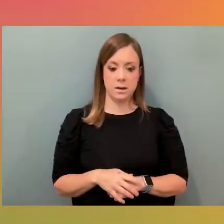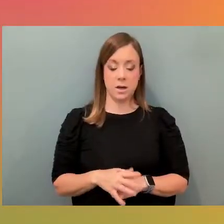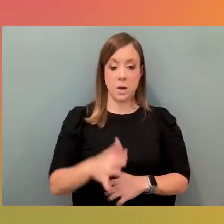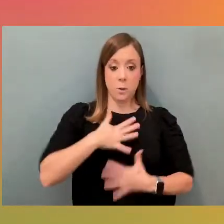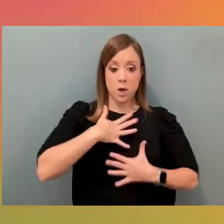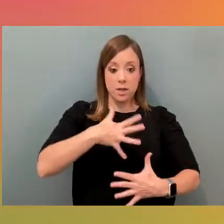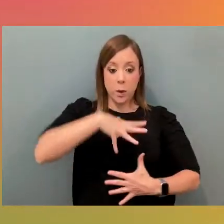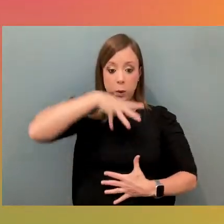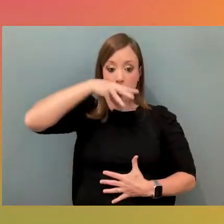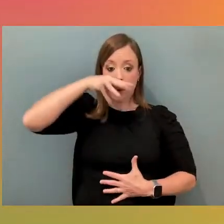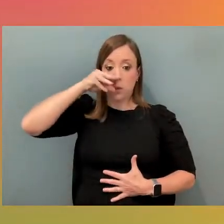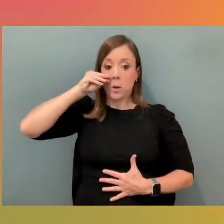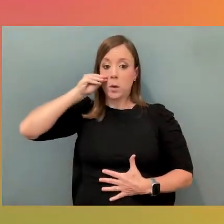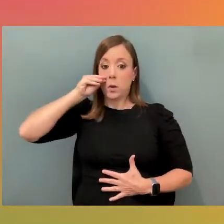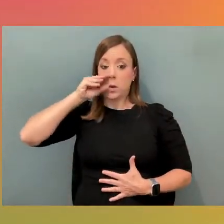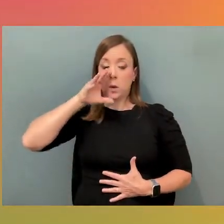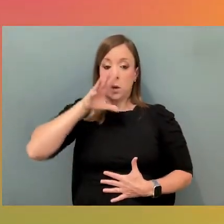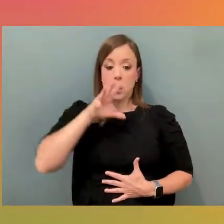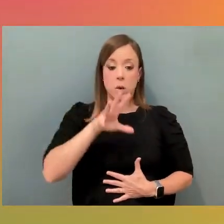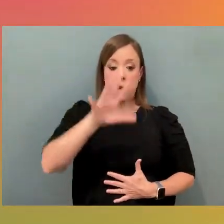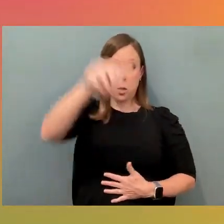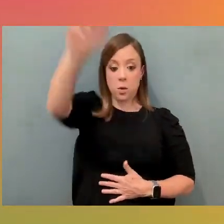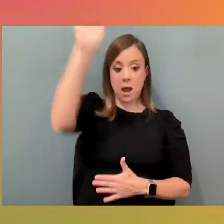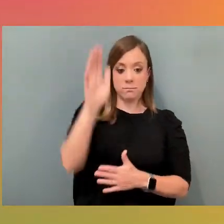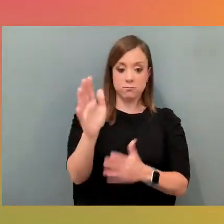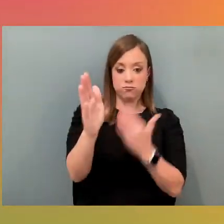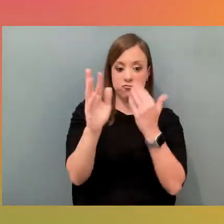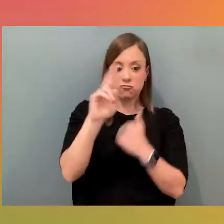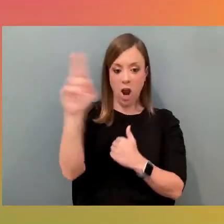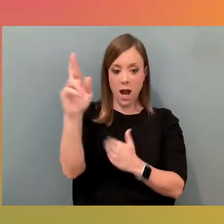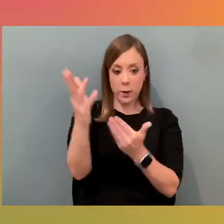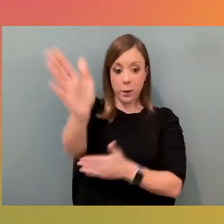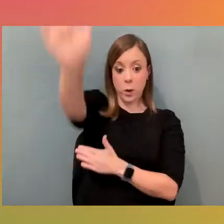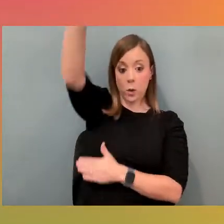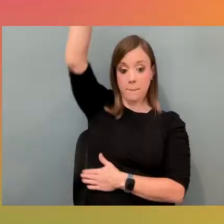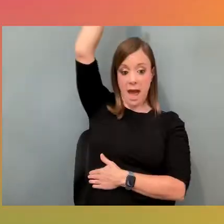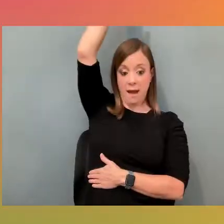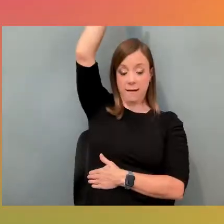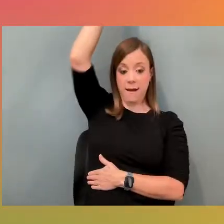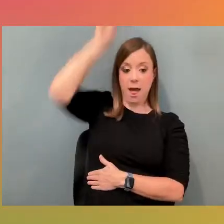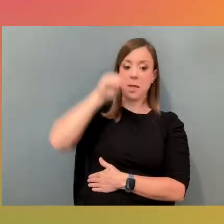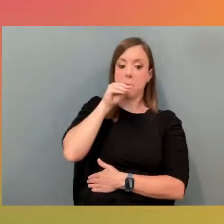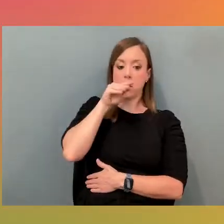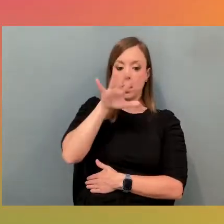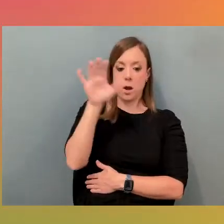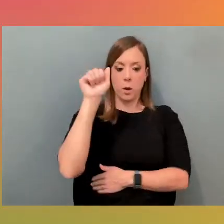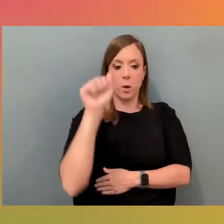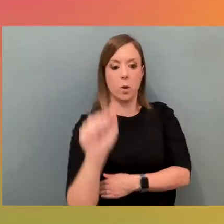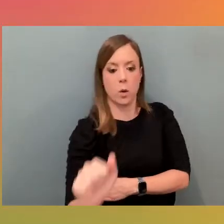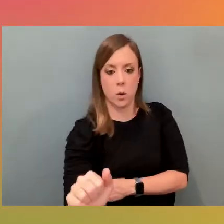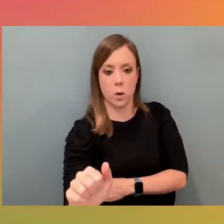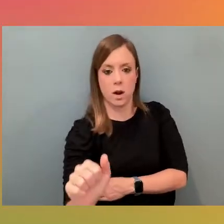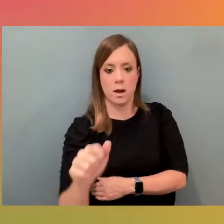RIGHT ARMP. AGAIN BREATH IN REACH UP AND